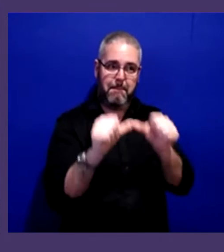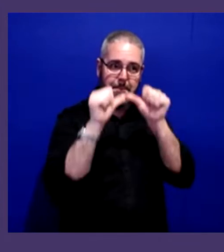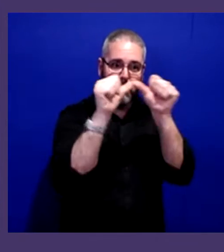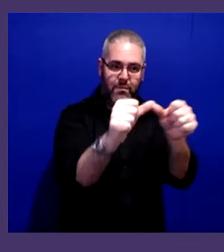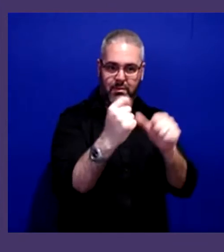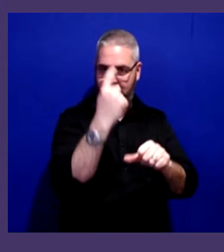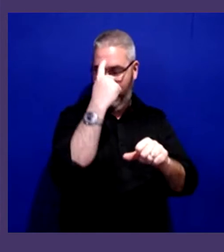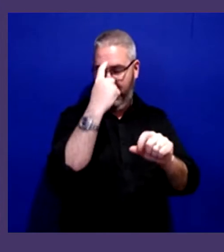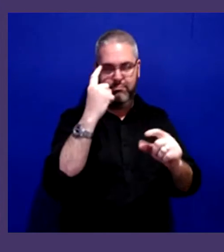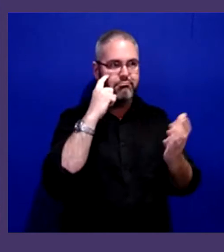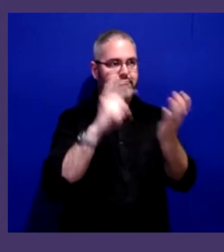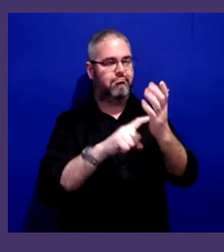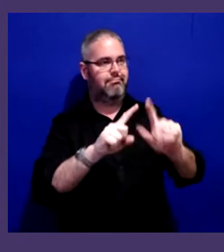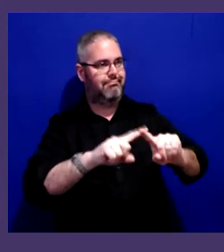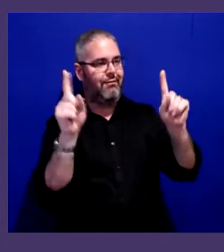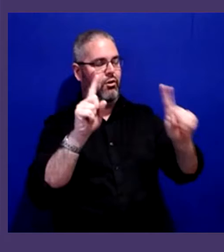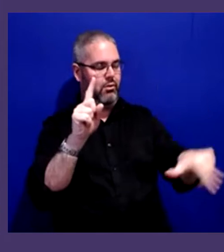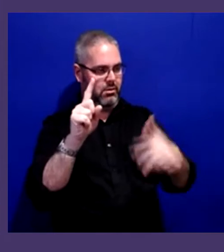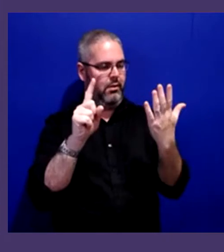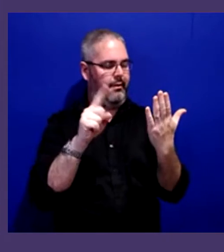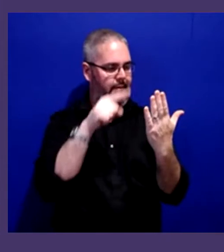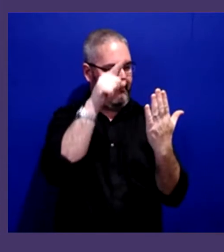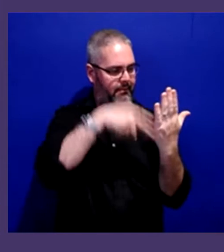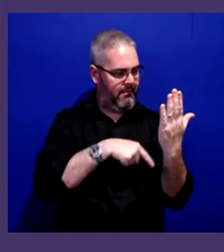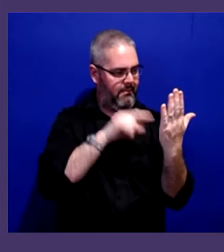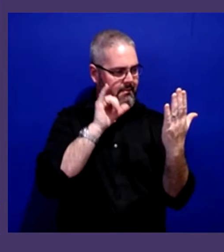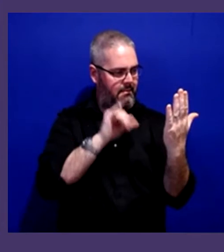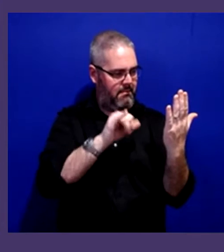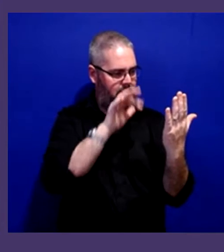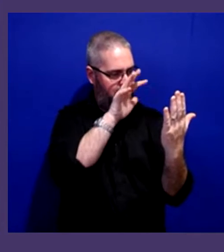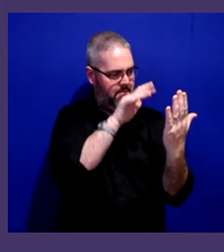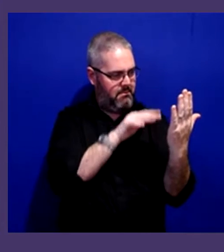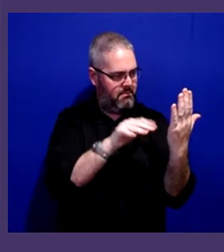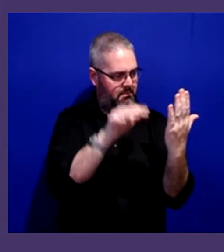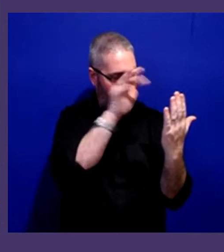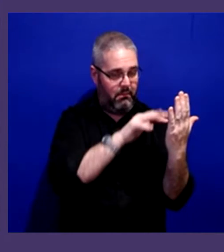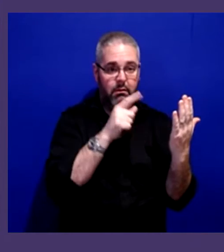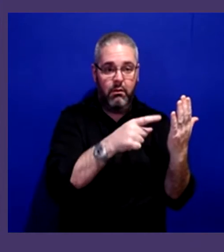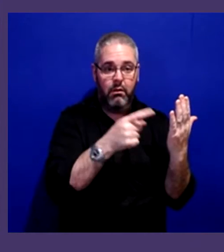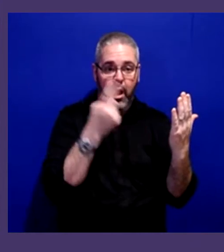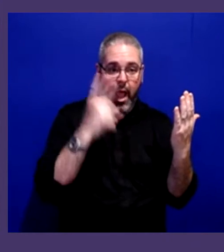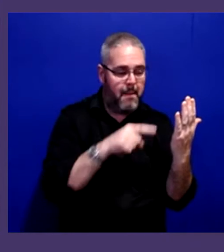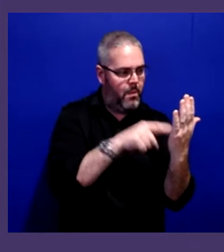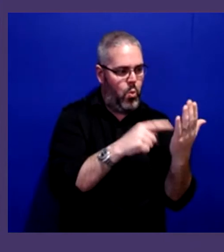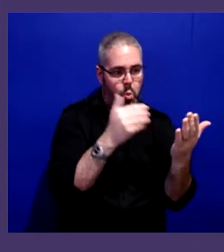What is really interesting is there's been new research as of recent that shows that